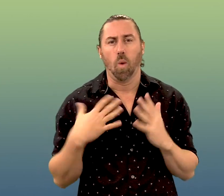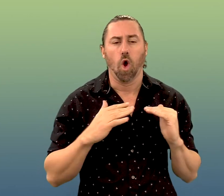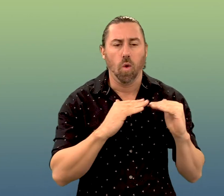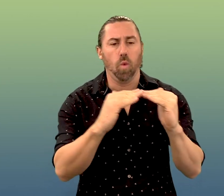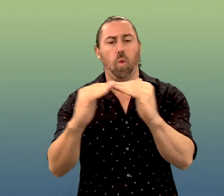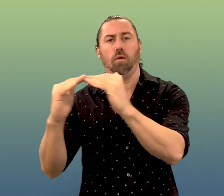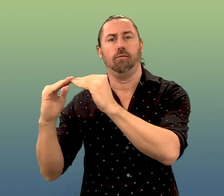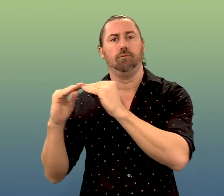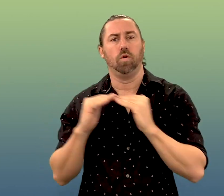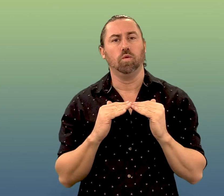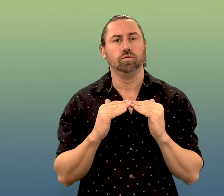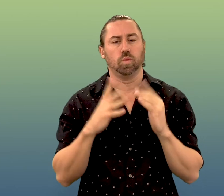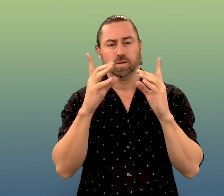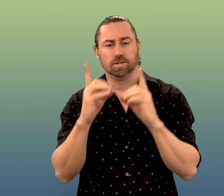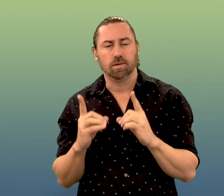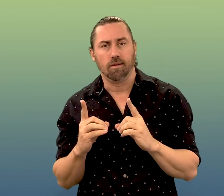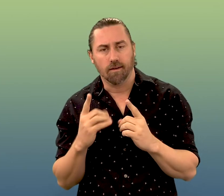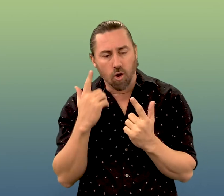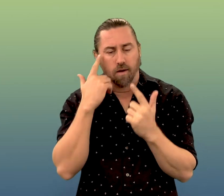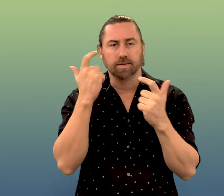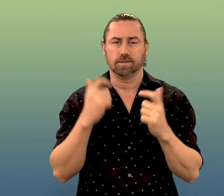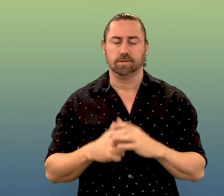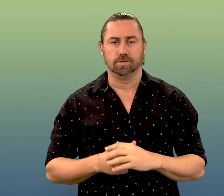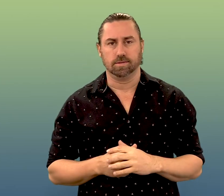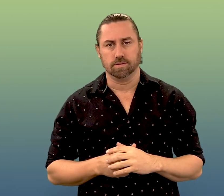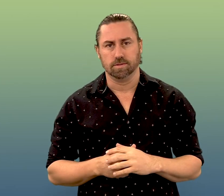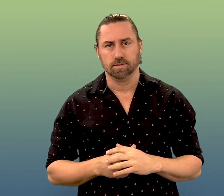TMR applies universal design principles and guidelines.